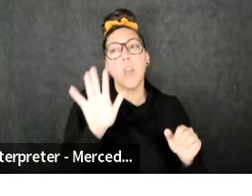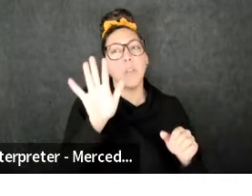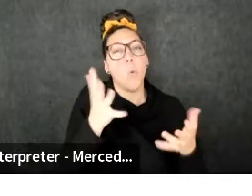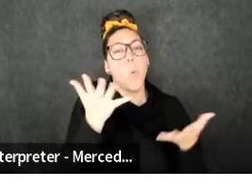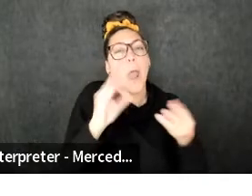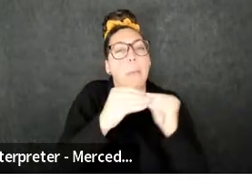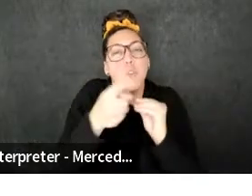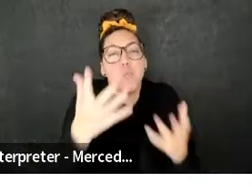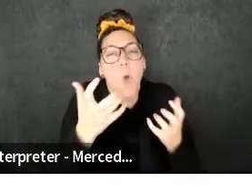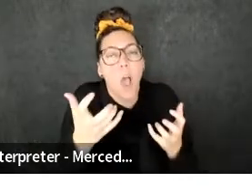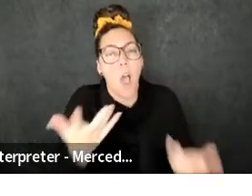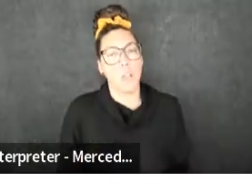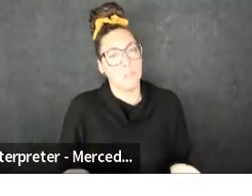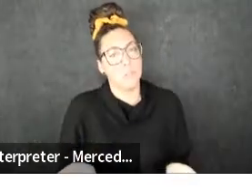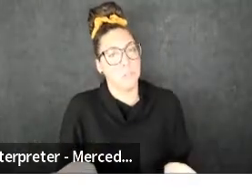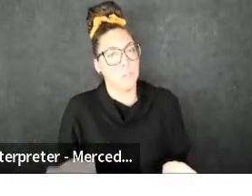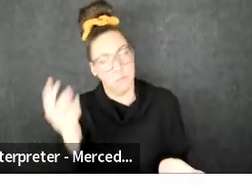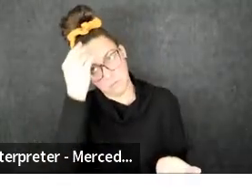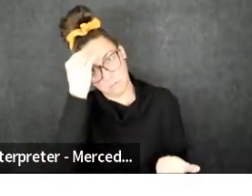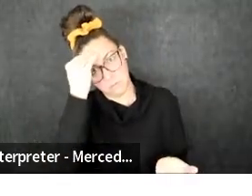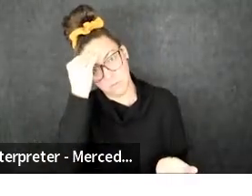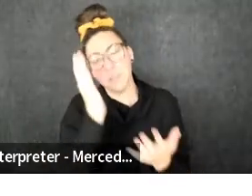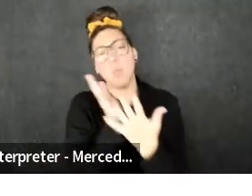So just the scale again is meant to